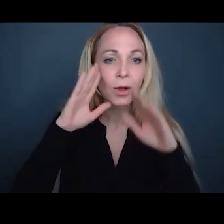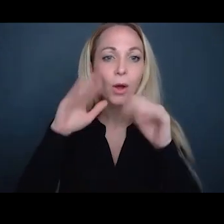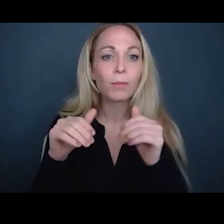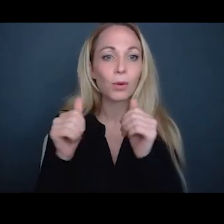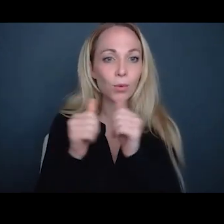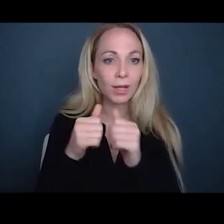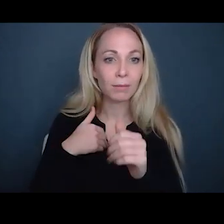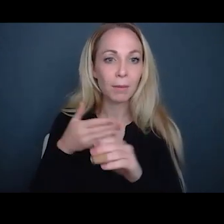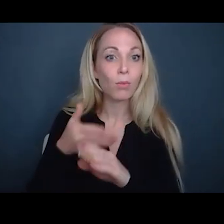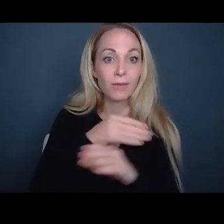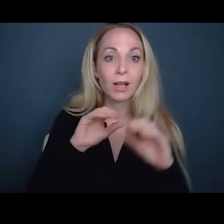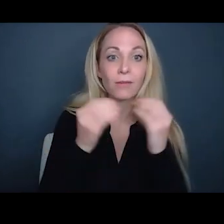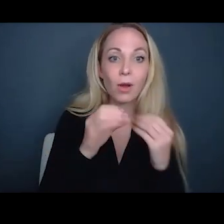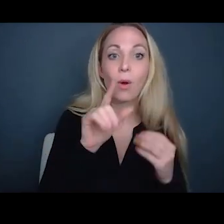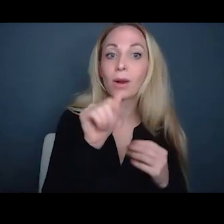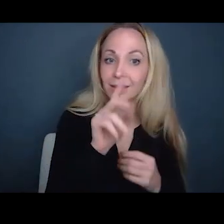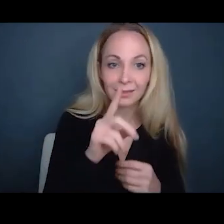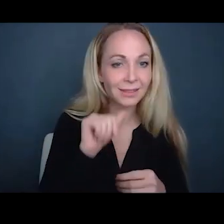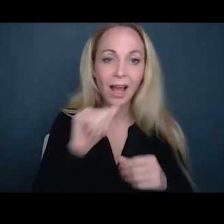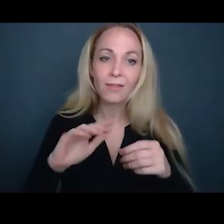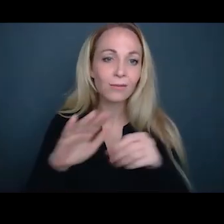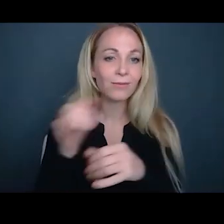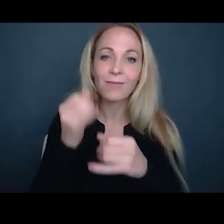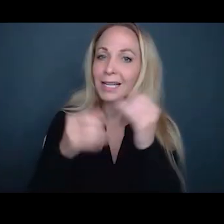OLIN, and this is not the completely final design.